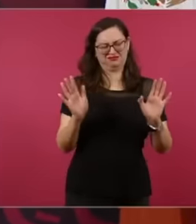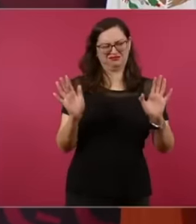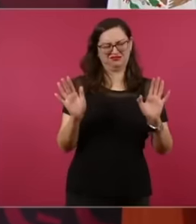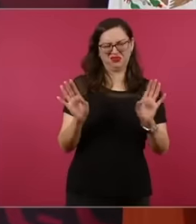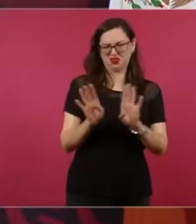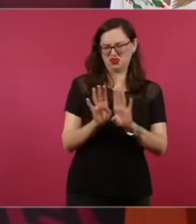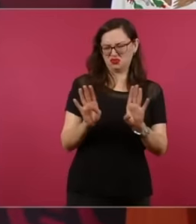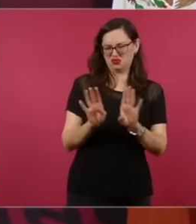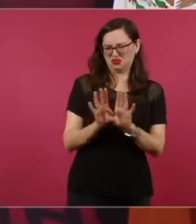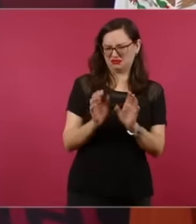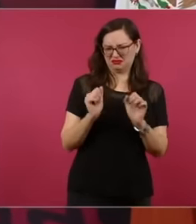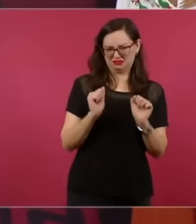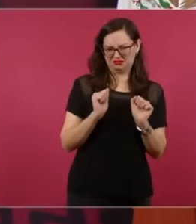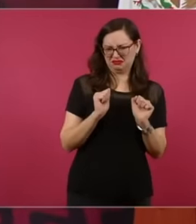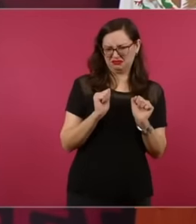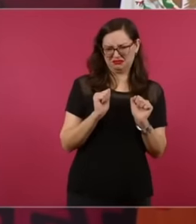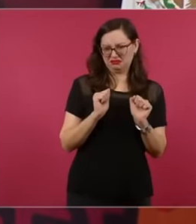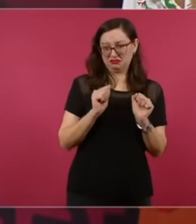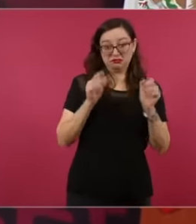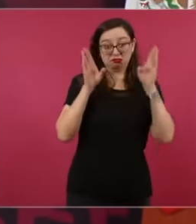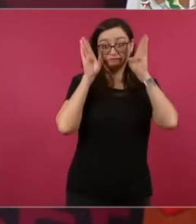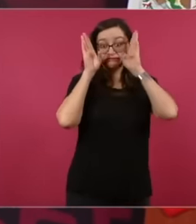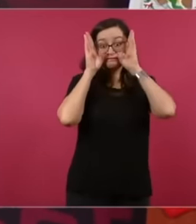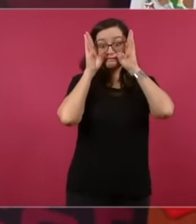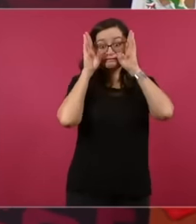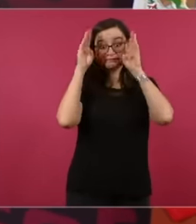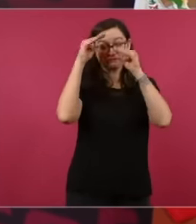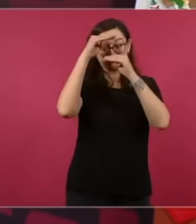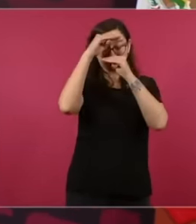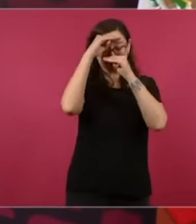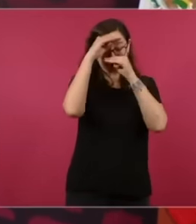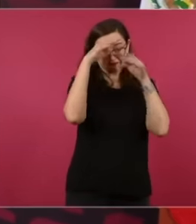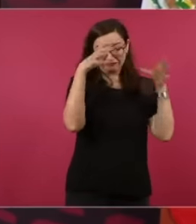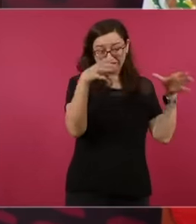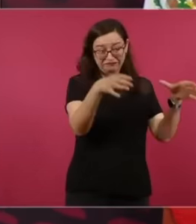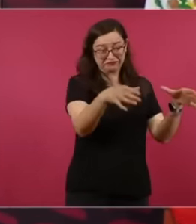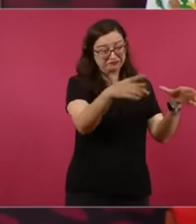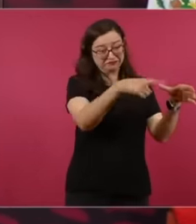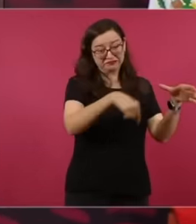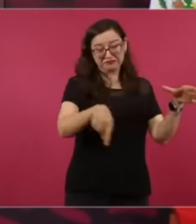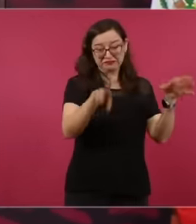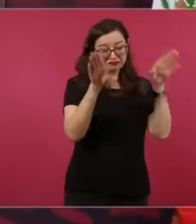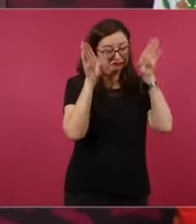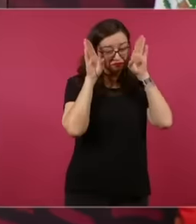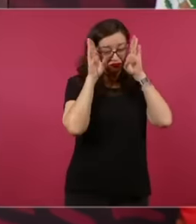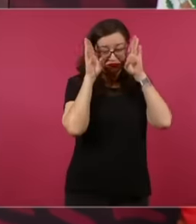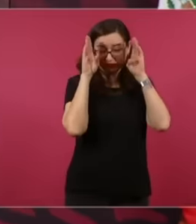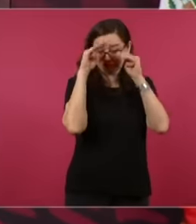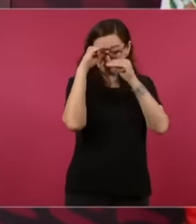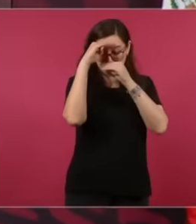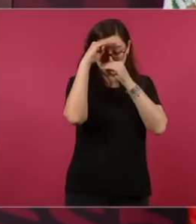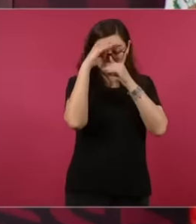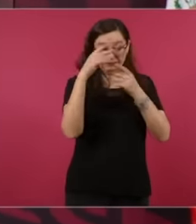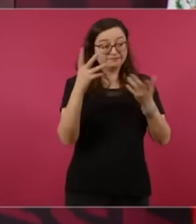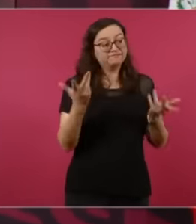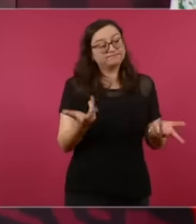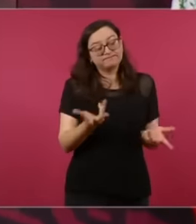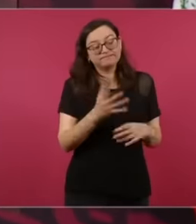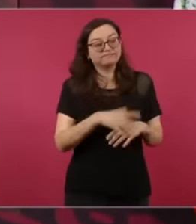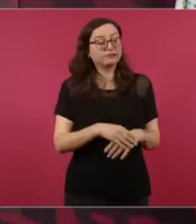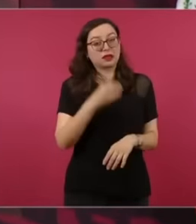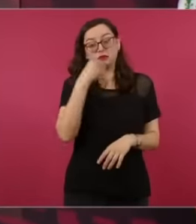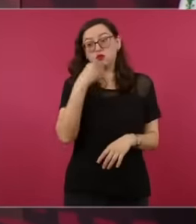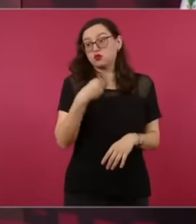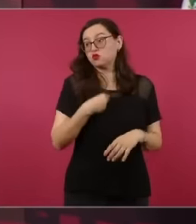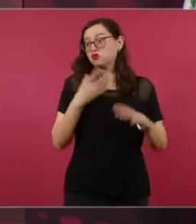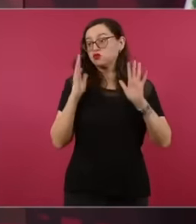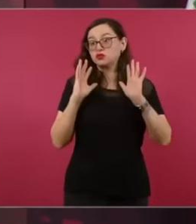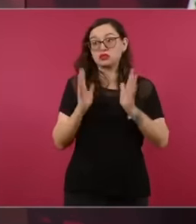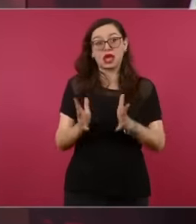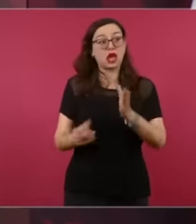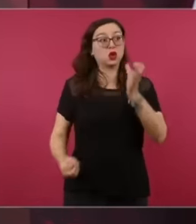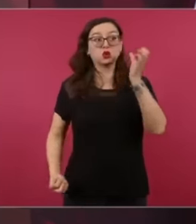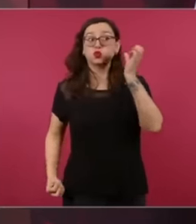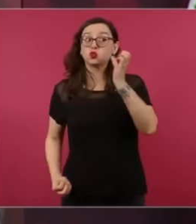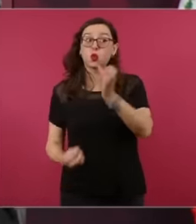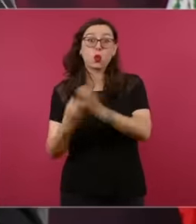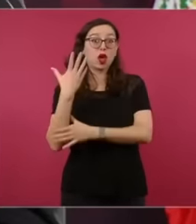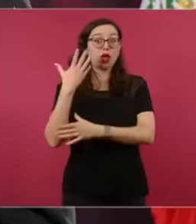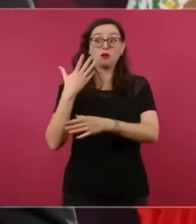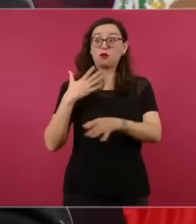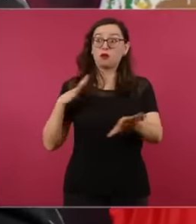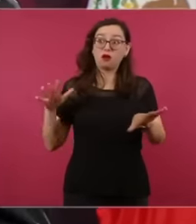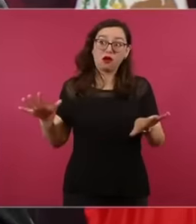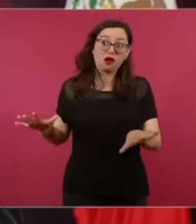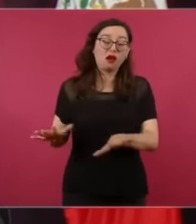conservative but then they have to